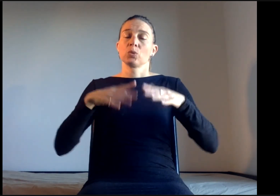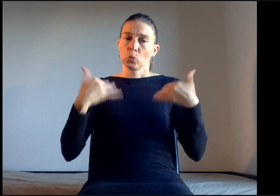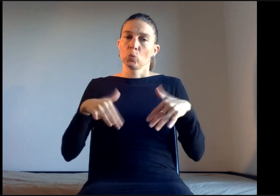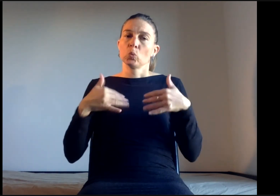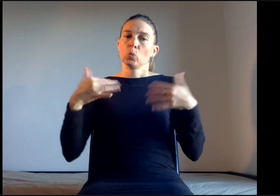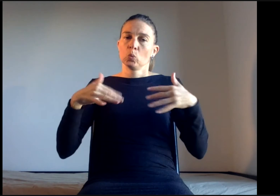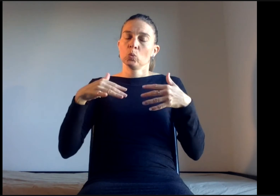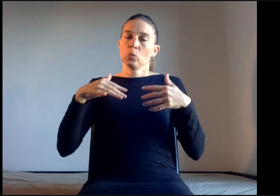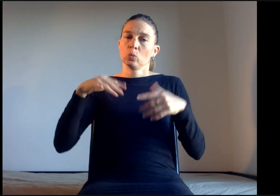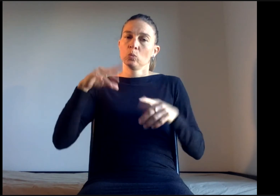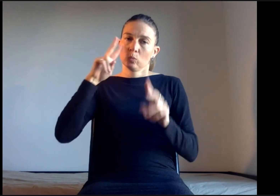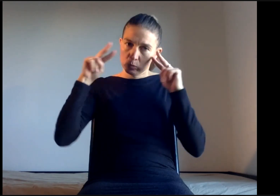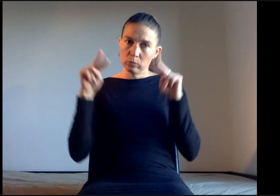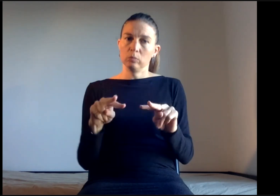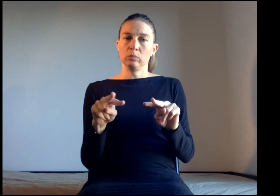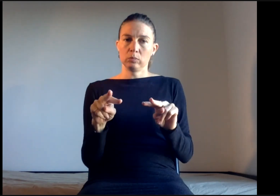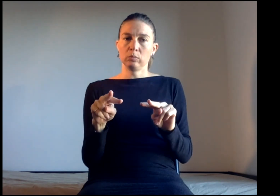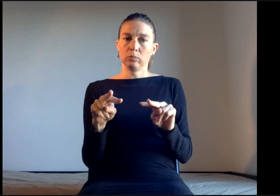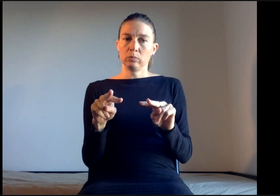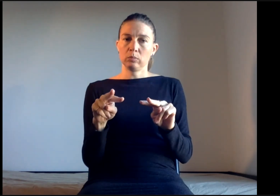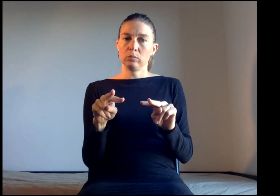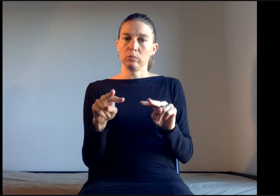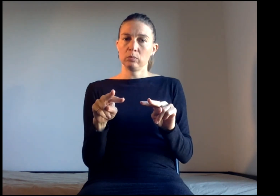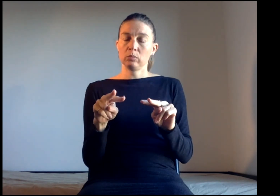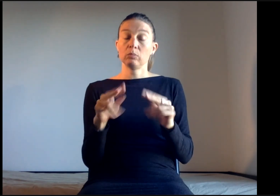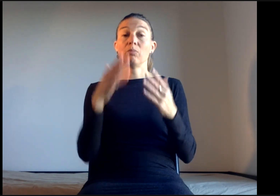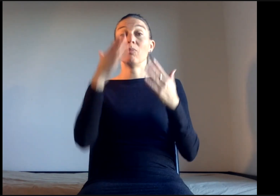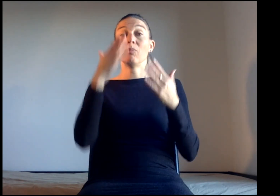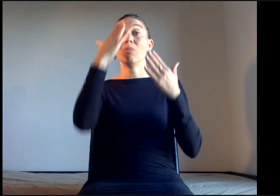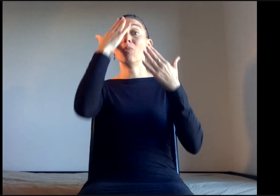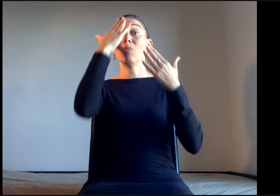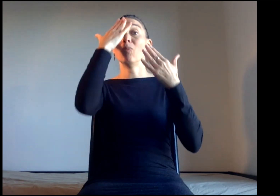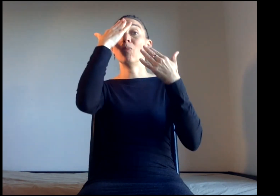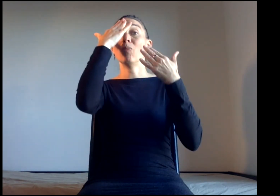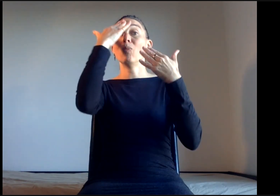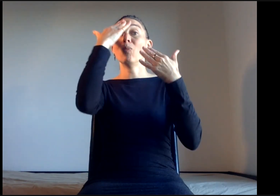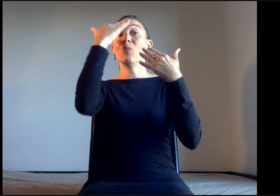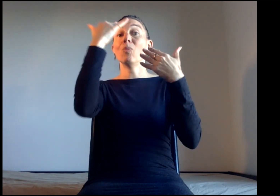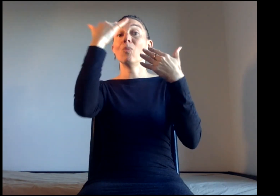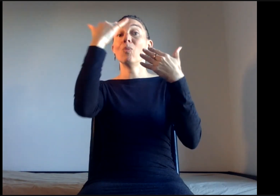as the countries start implementing lockdown exit as SDRS implementation